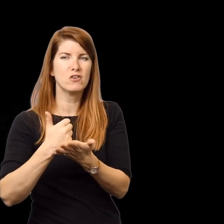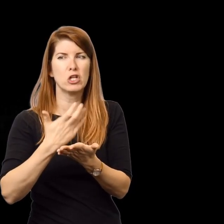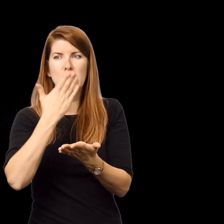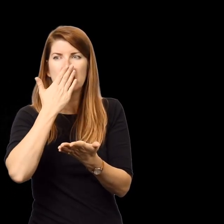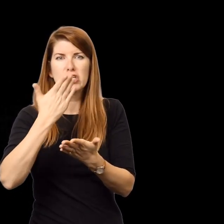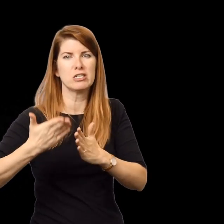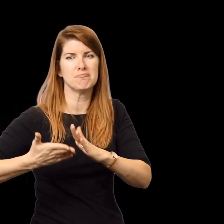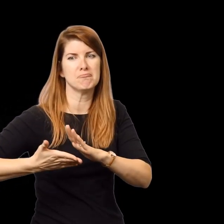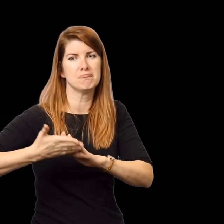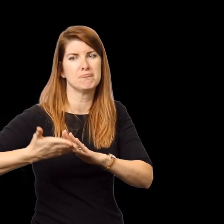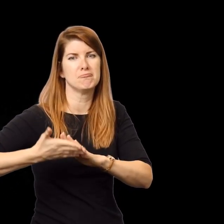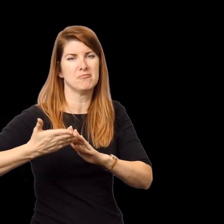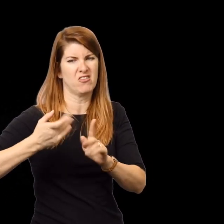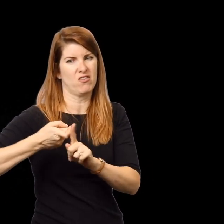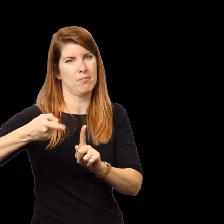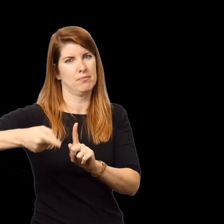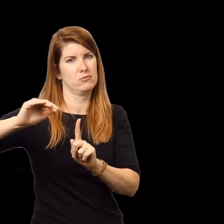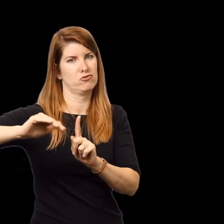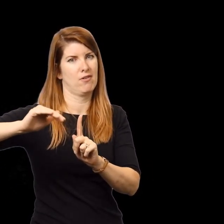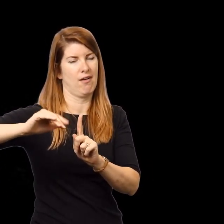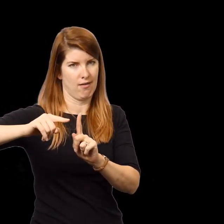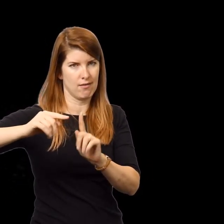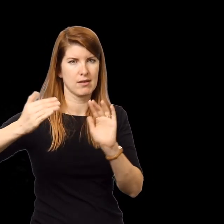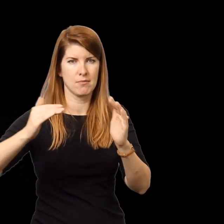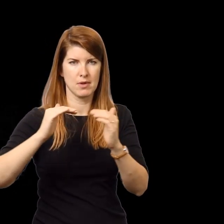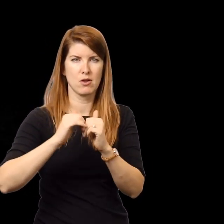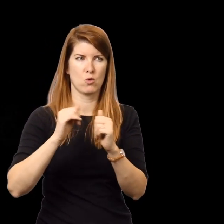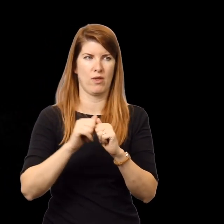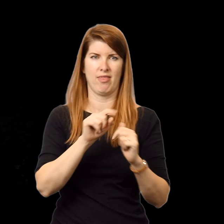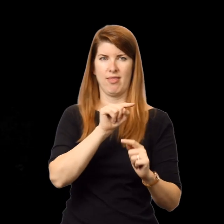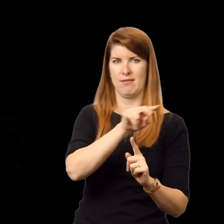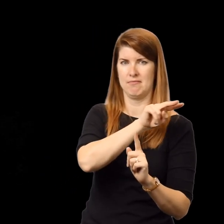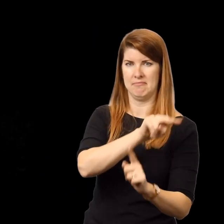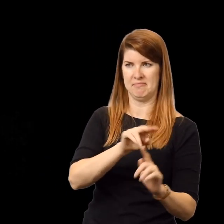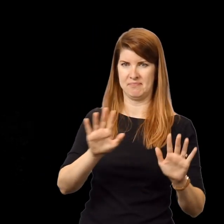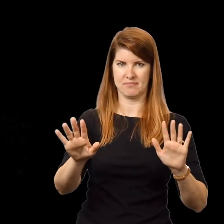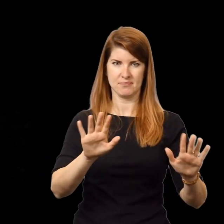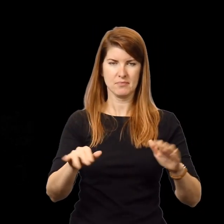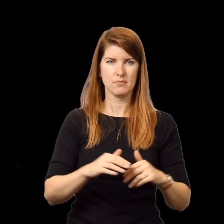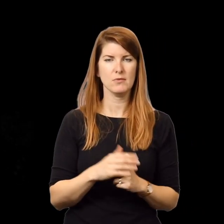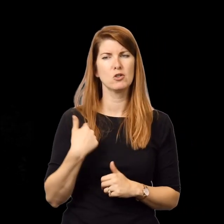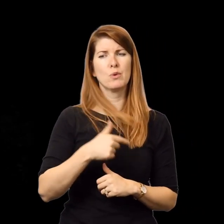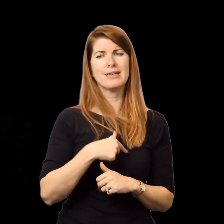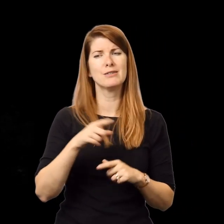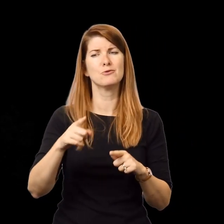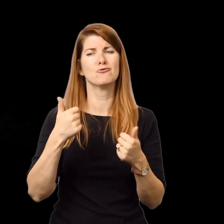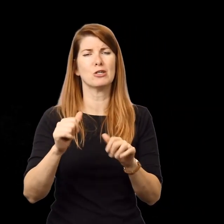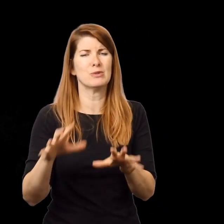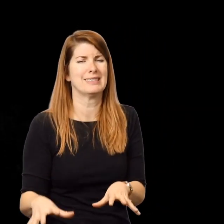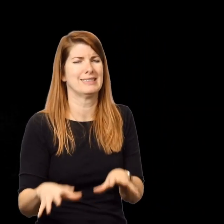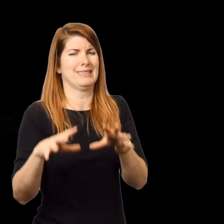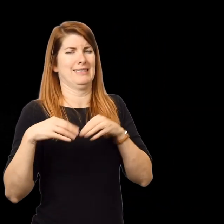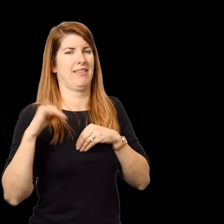good functioning from this child then when we addressed it from this model. So, we need to adopt a brain perspective.